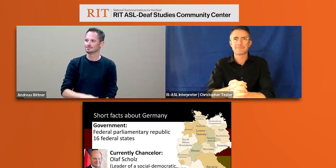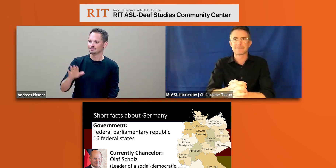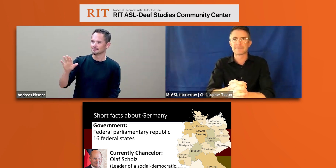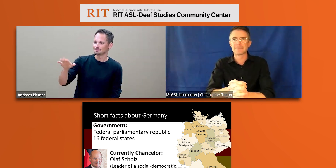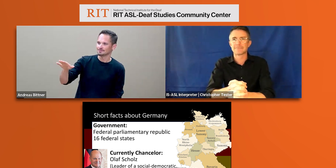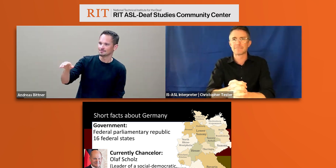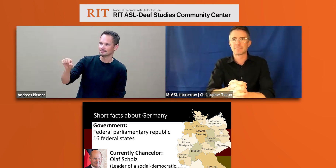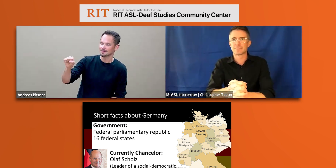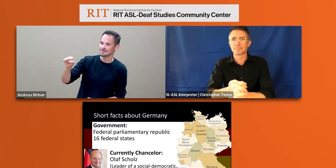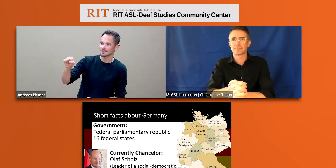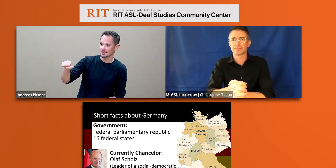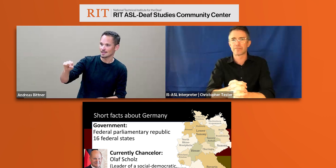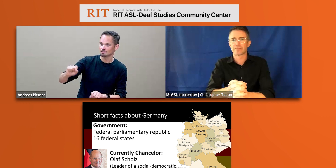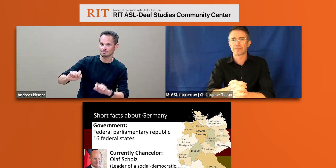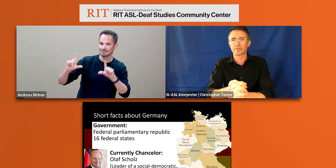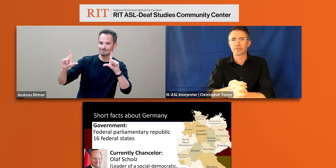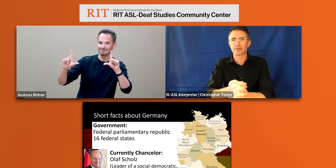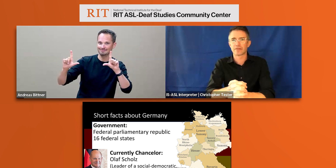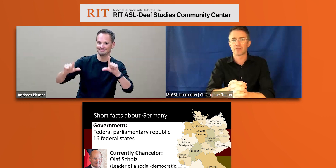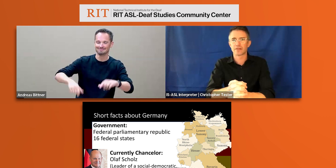and that's on the next slide.